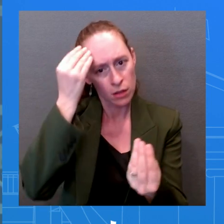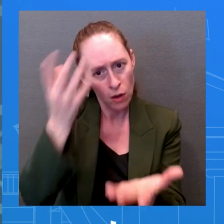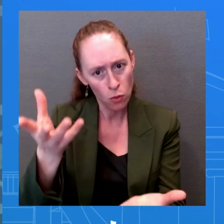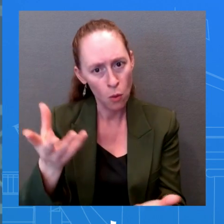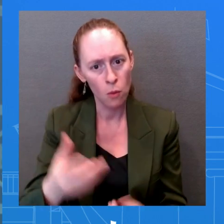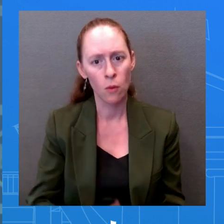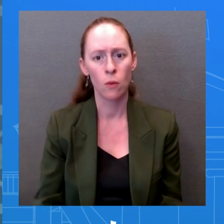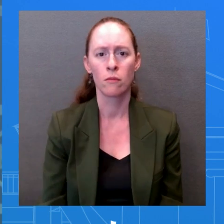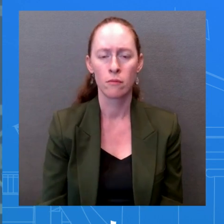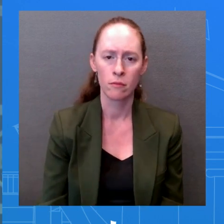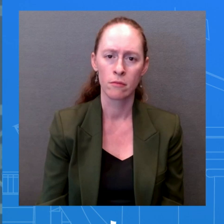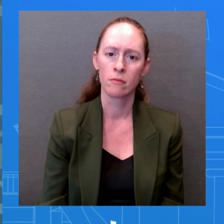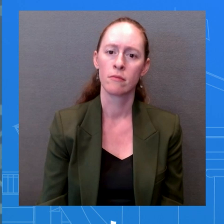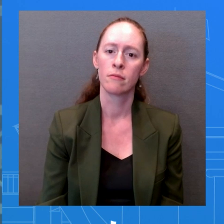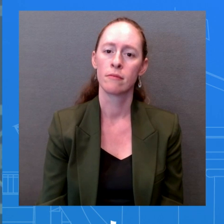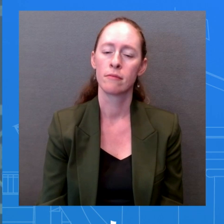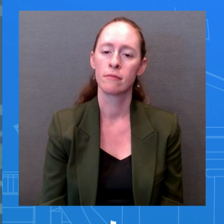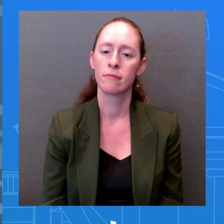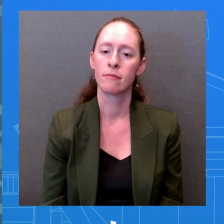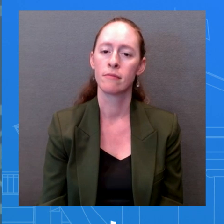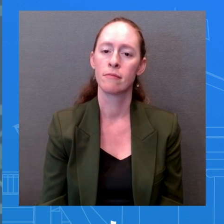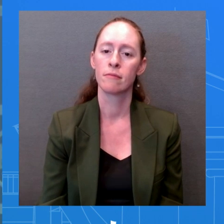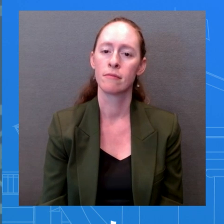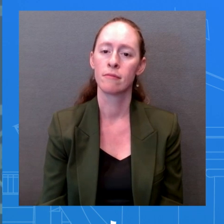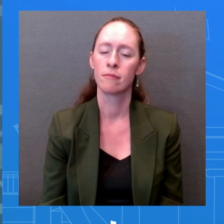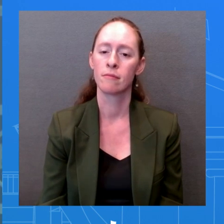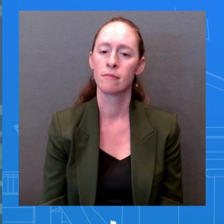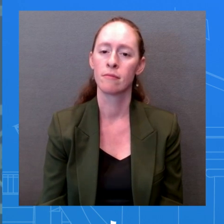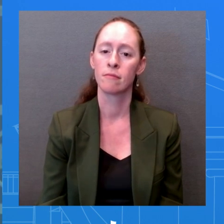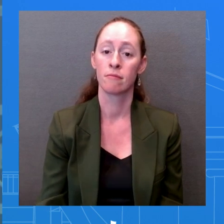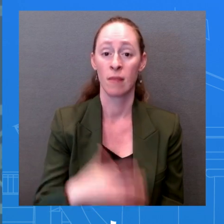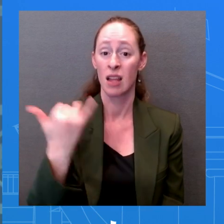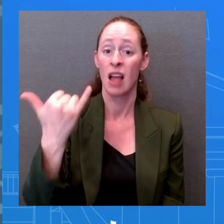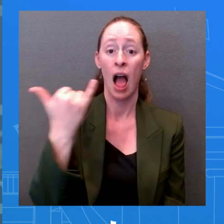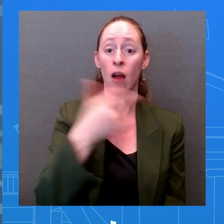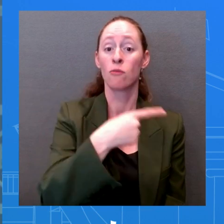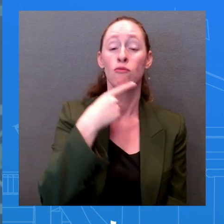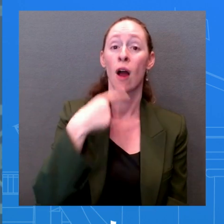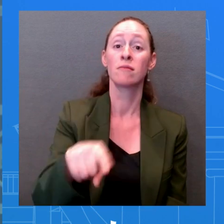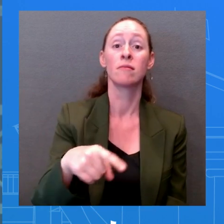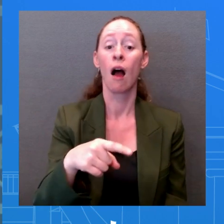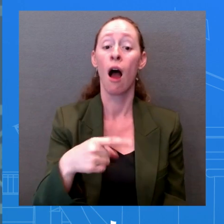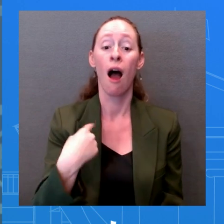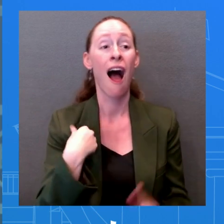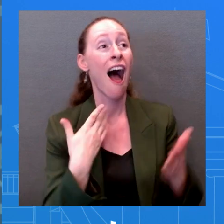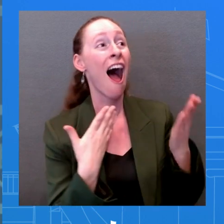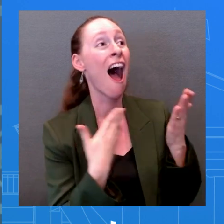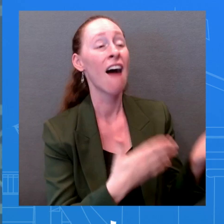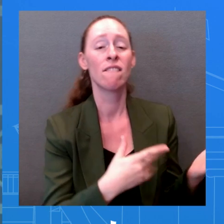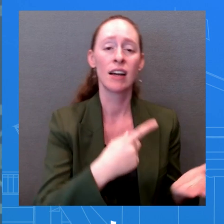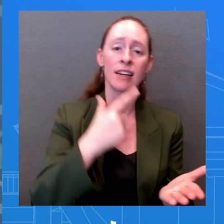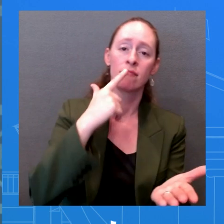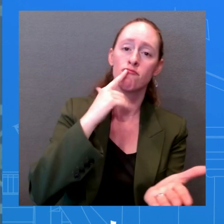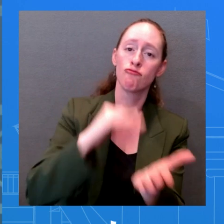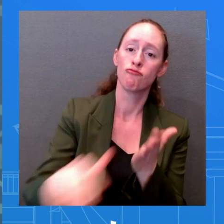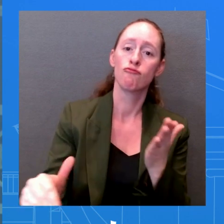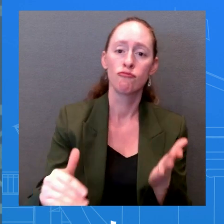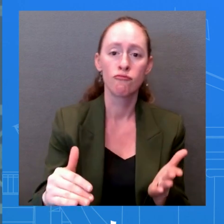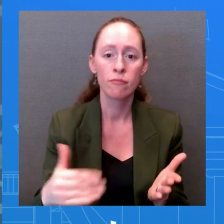we're seeing in these negotiations at this time. Look, as we have said, the Russians should accept our offer.